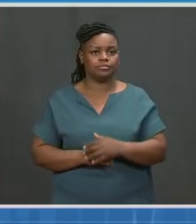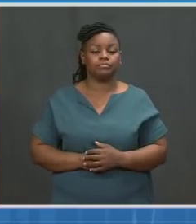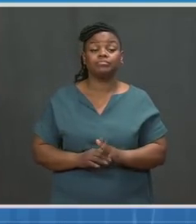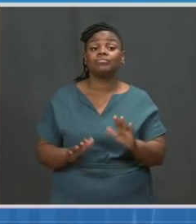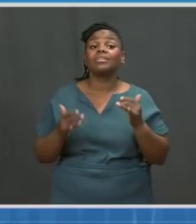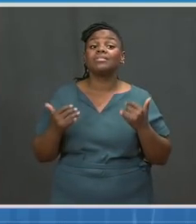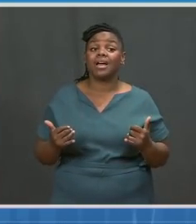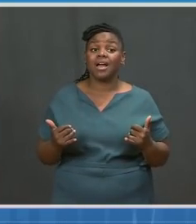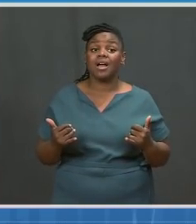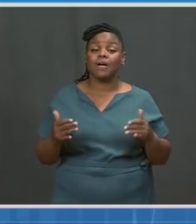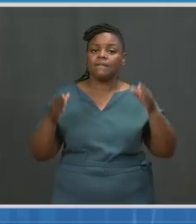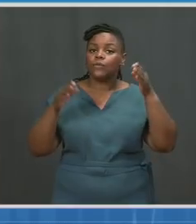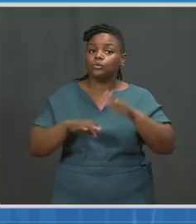Now, returning to the United States: the California variant,